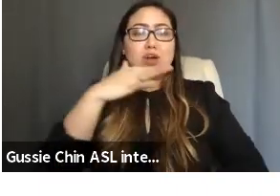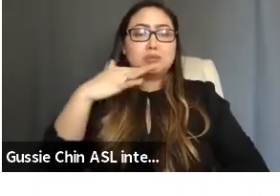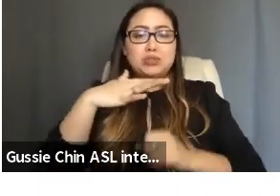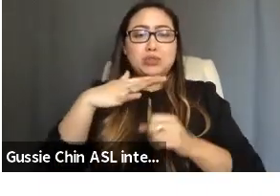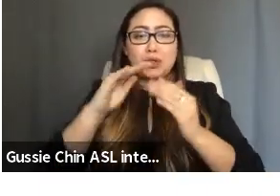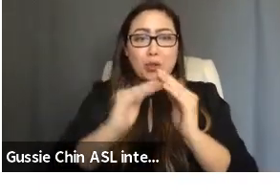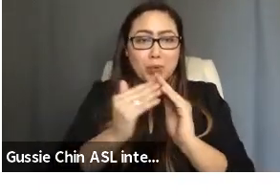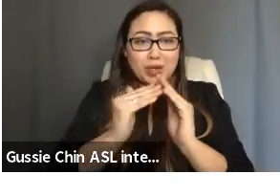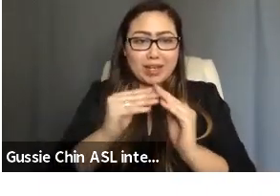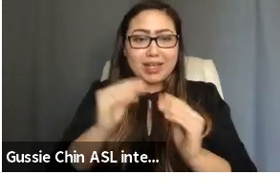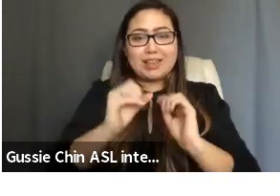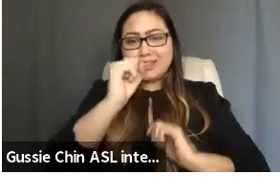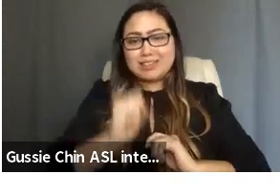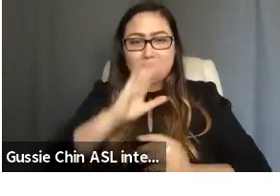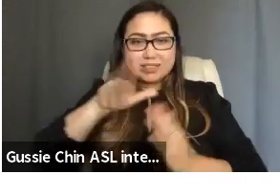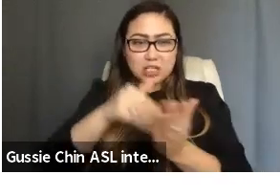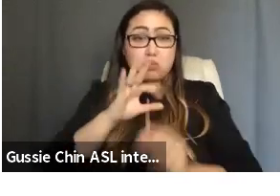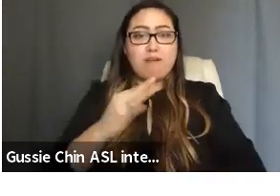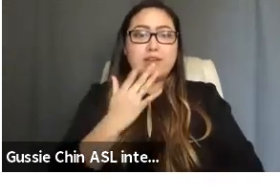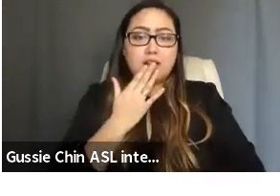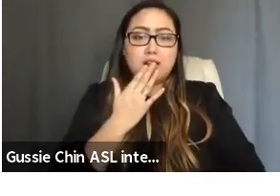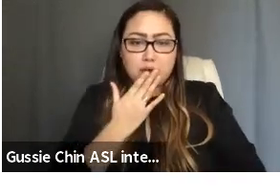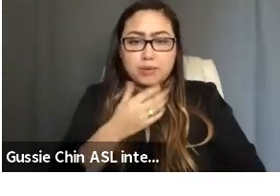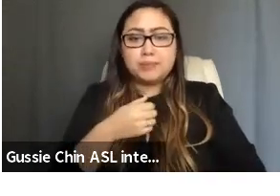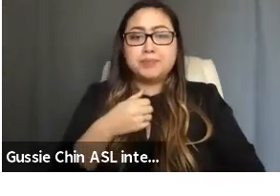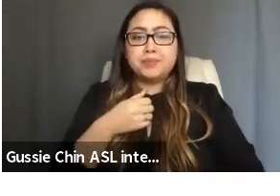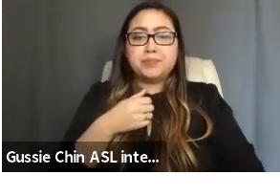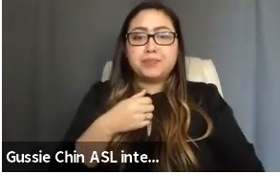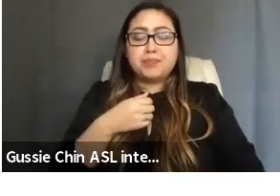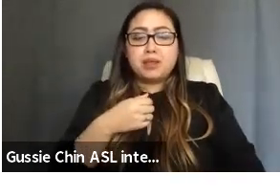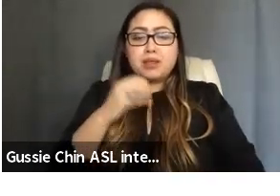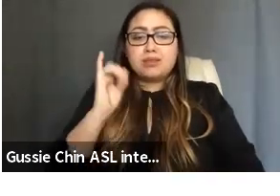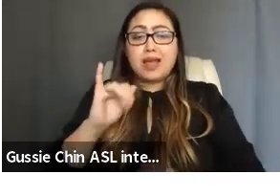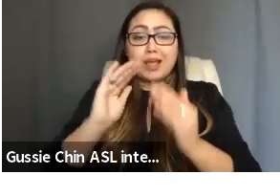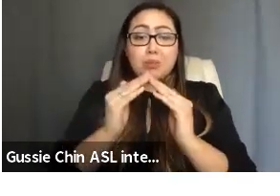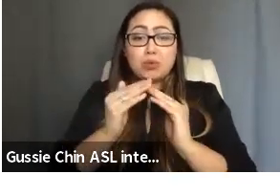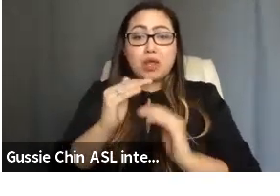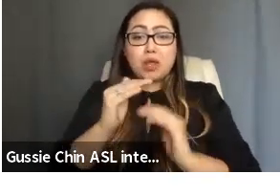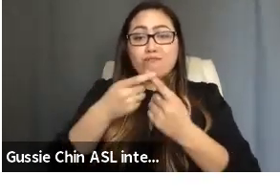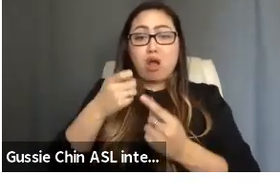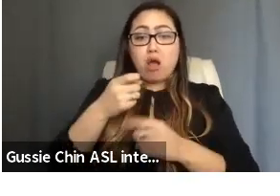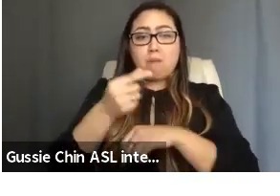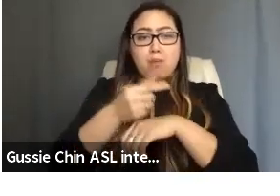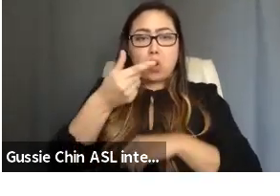the south kind of central part of Colorado. This community was from Guatemala and speak a dialect